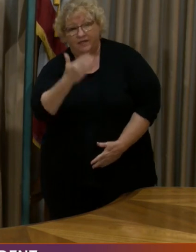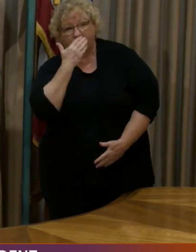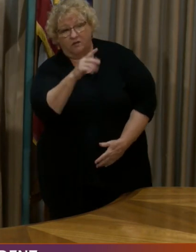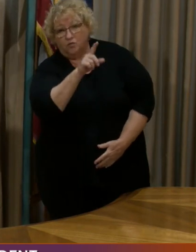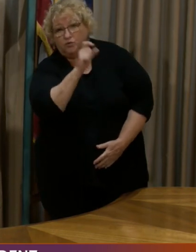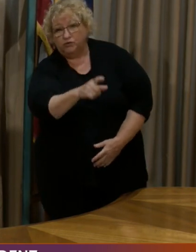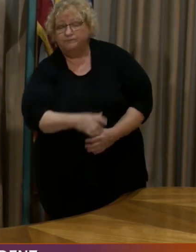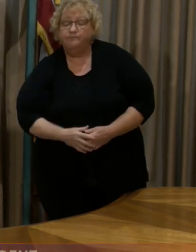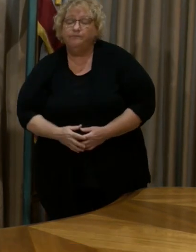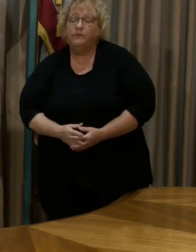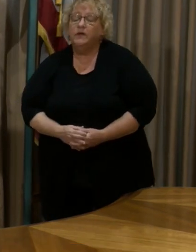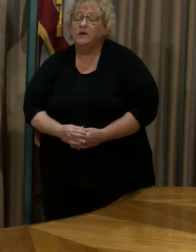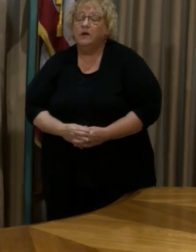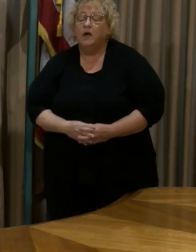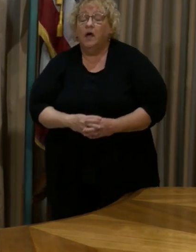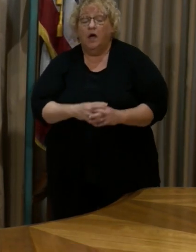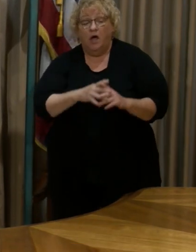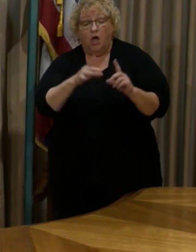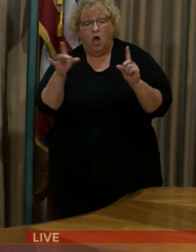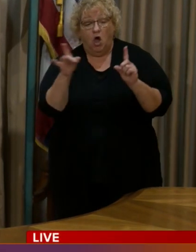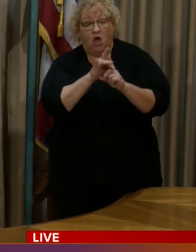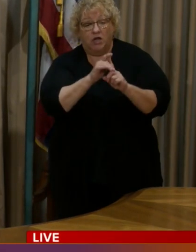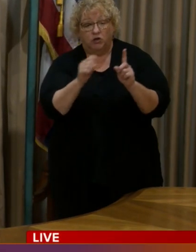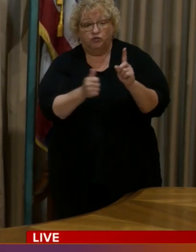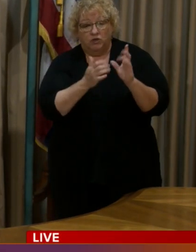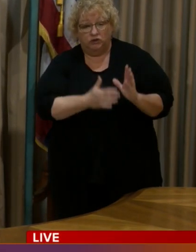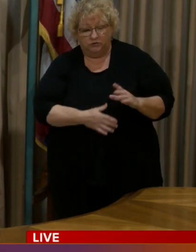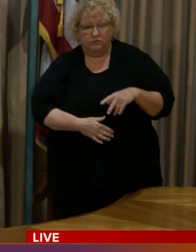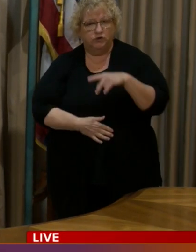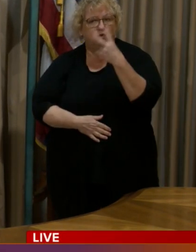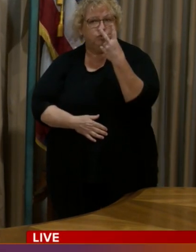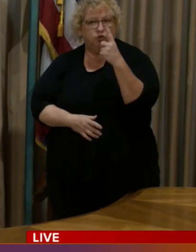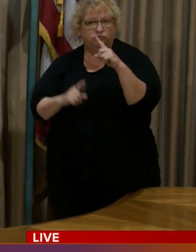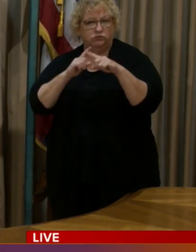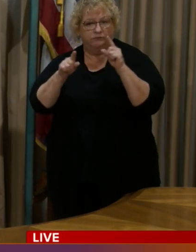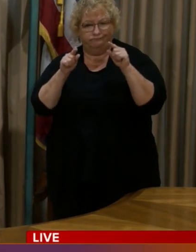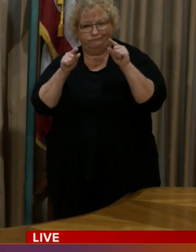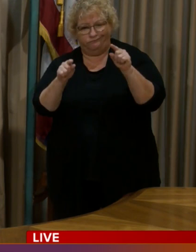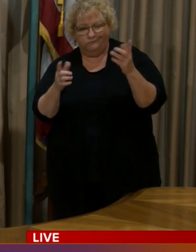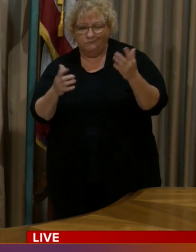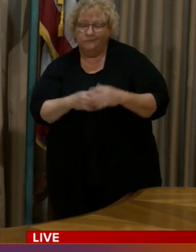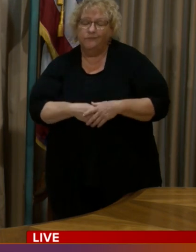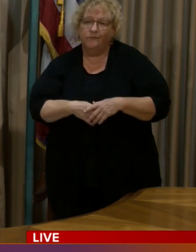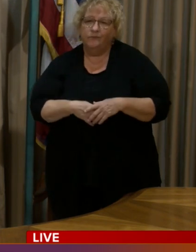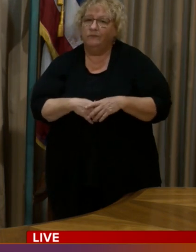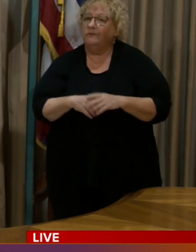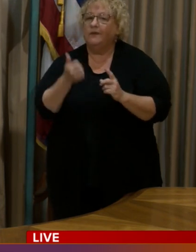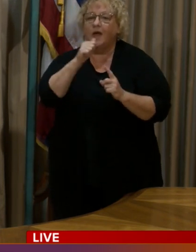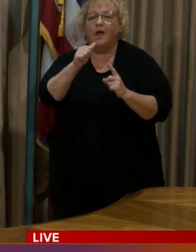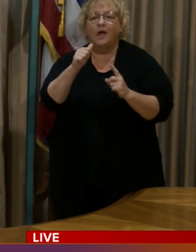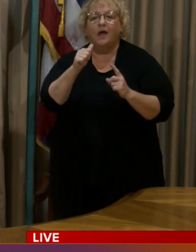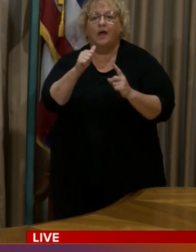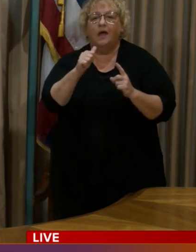WHEN THESE POSITIVE CASES ARISE? THANK YOU FOR THAT QUESTION CONTACT TRACING IS REALLY A